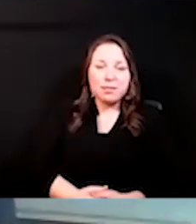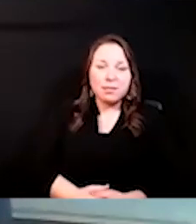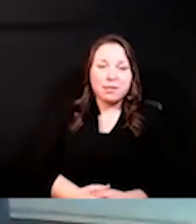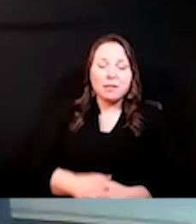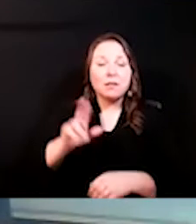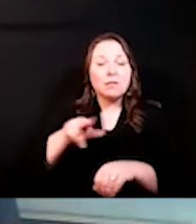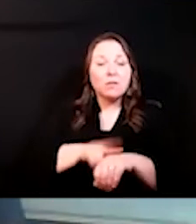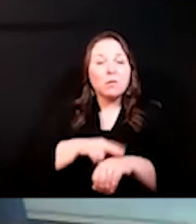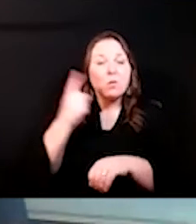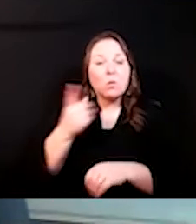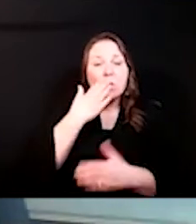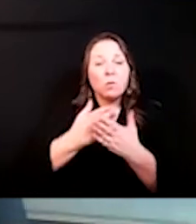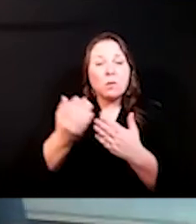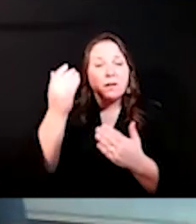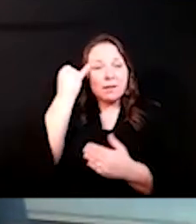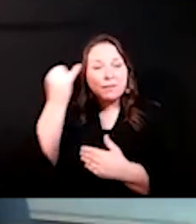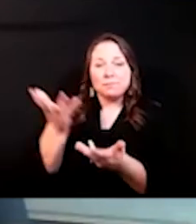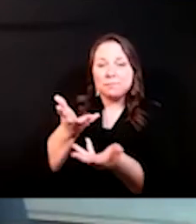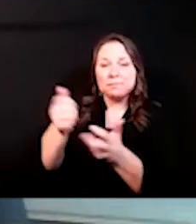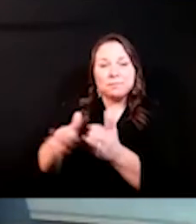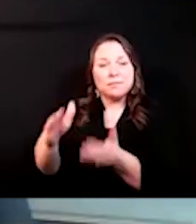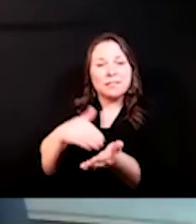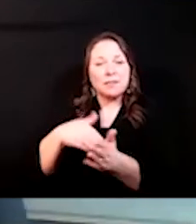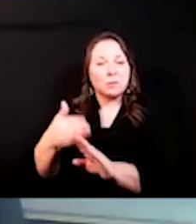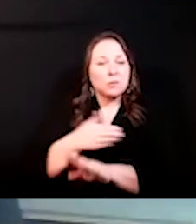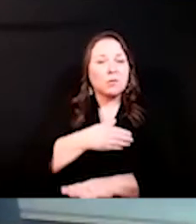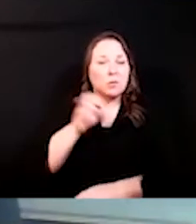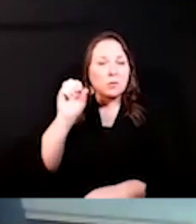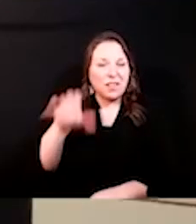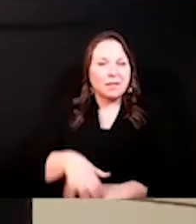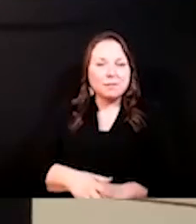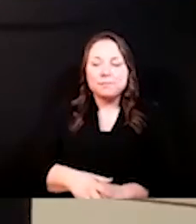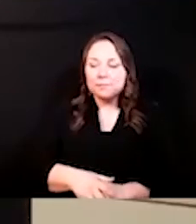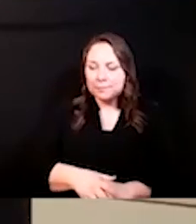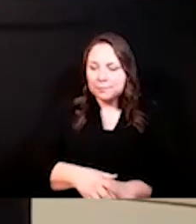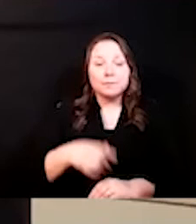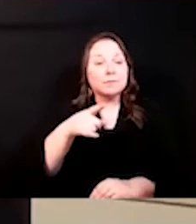WELL. OF COURSE, IT'S ALWAYS A GOOD IDEA TO CONSULT WITH YOUR HEALTH CARE PROVIDER AS WELL. » WE RECEIVED A LOT OF